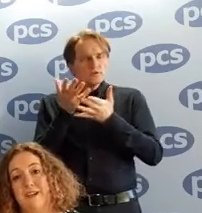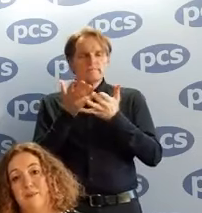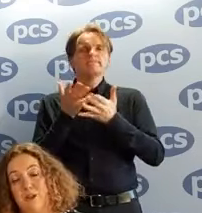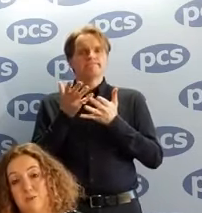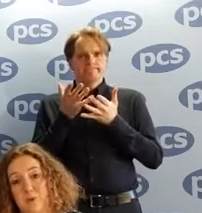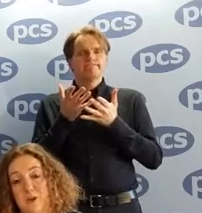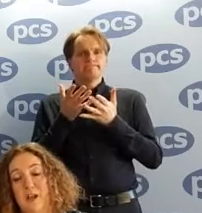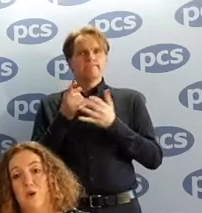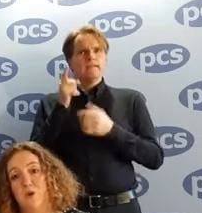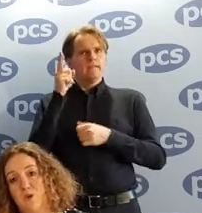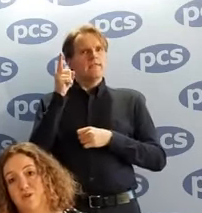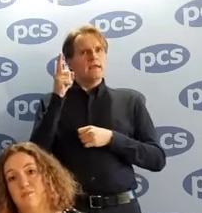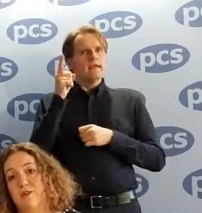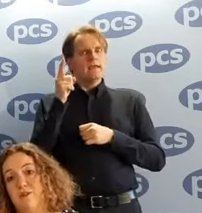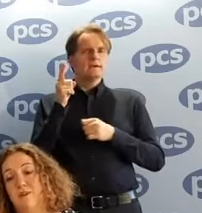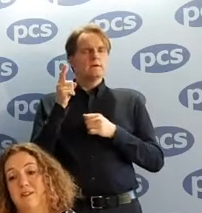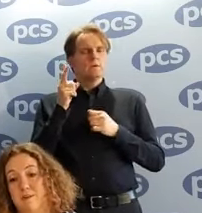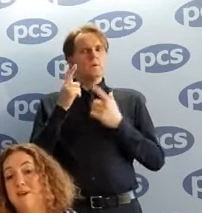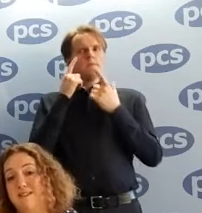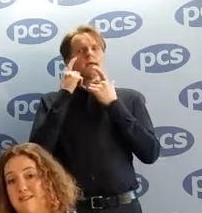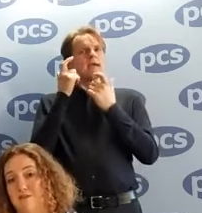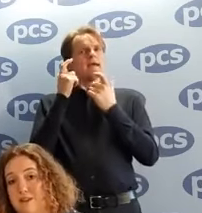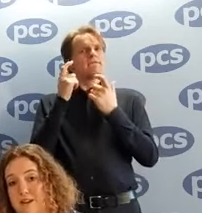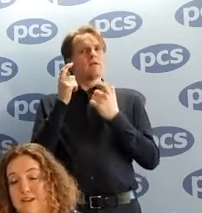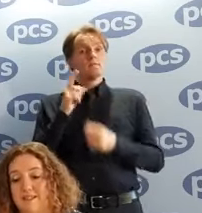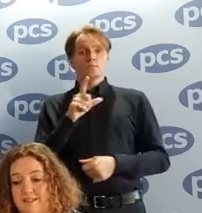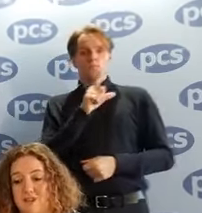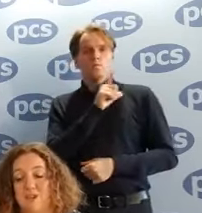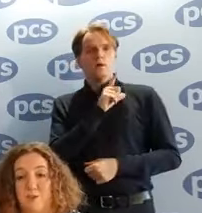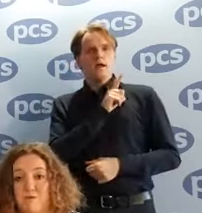taken a much more cautious approach because the basis for any extension of